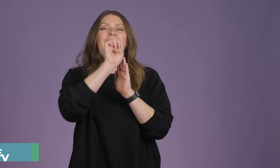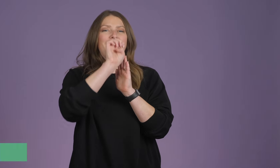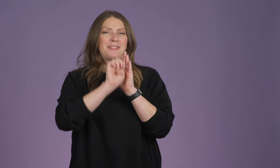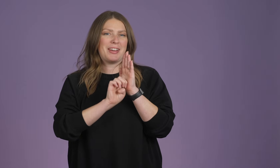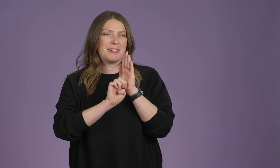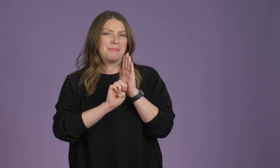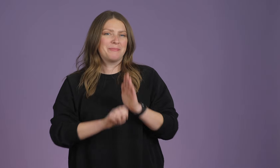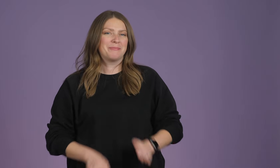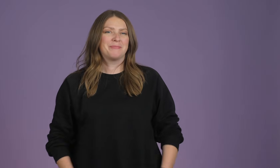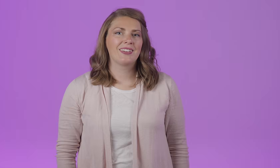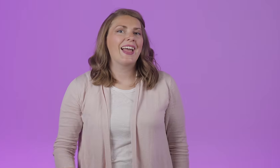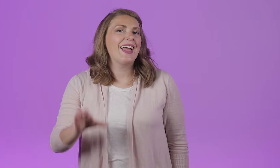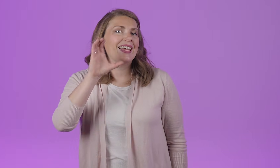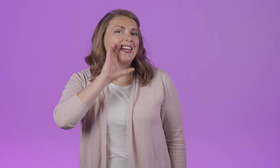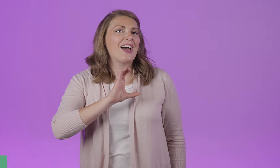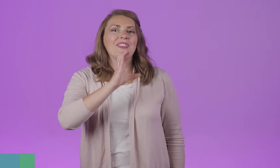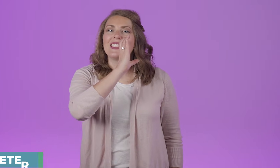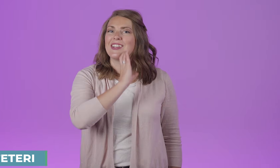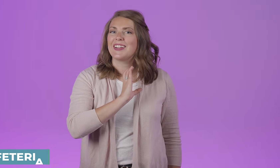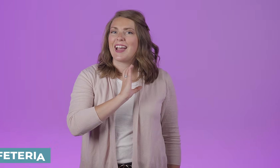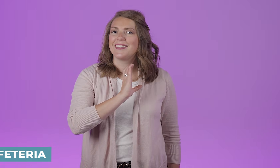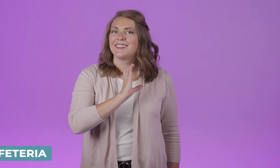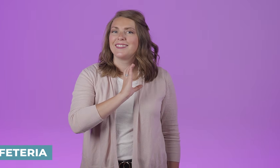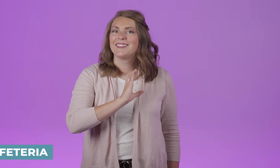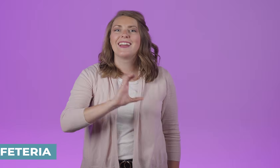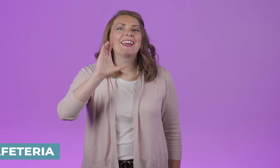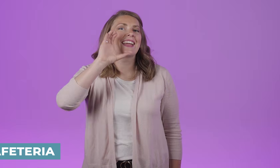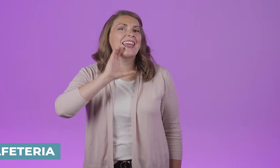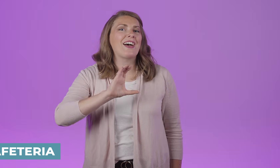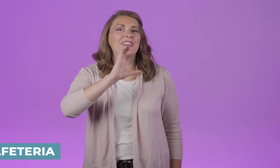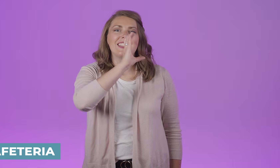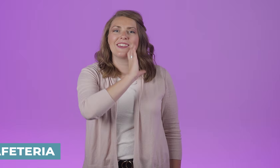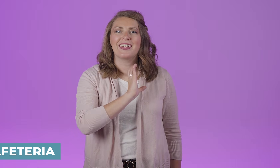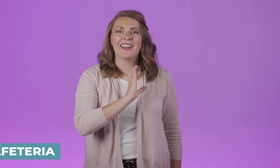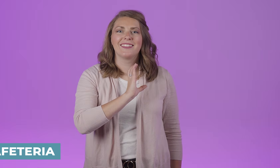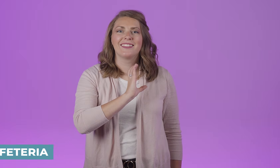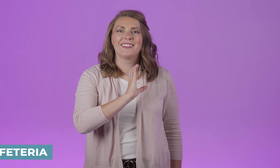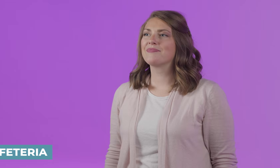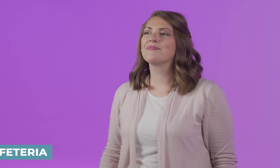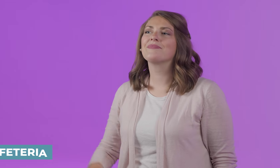Elevator. Cafeteria.